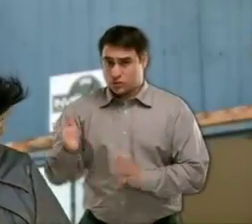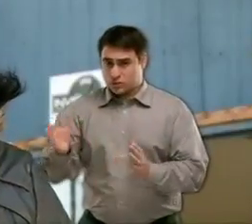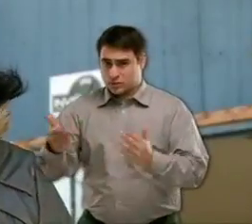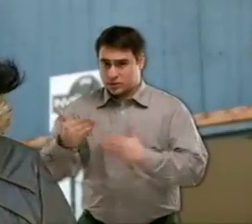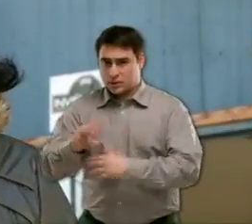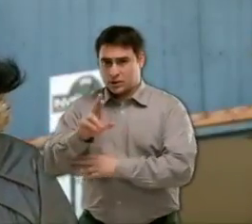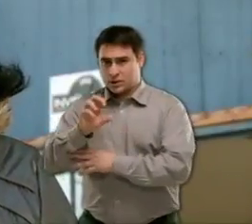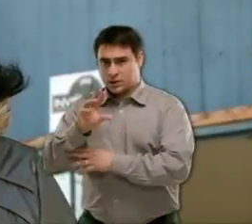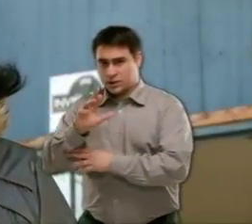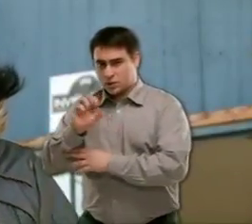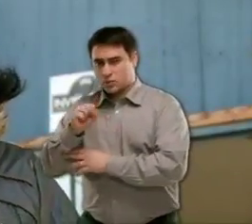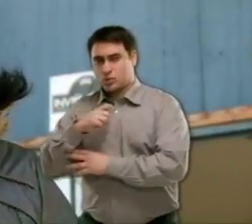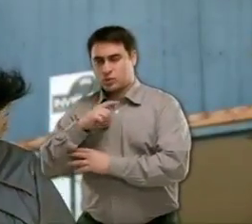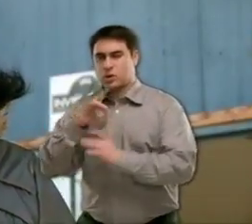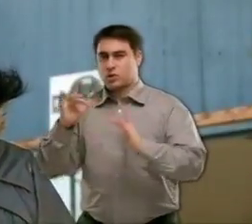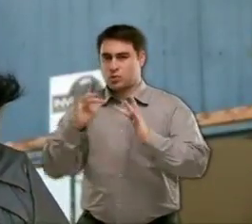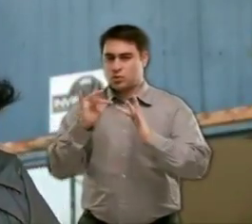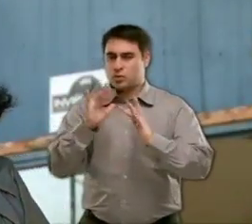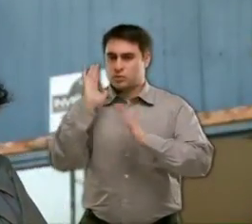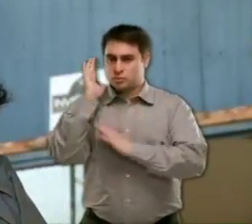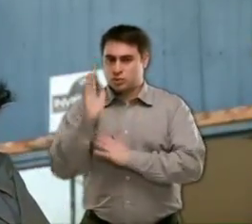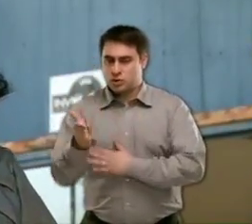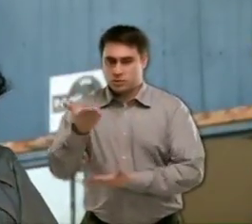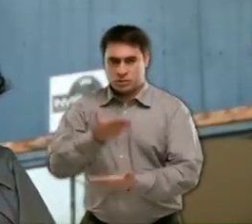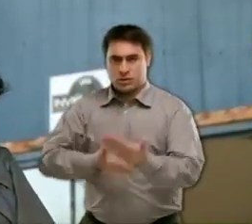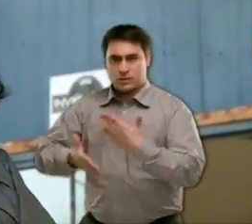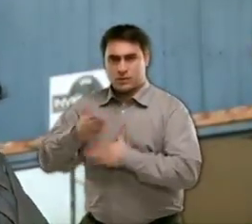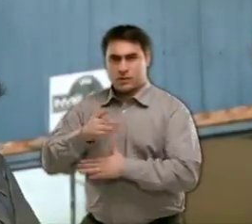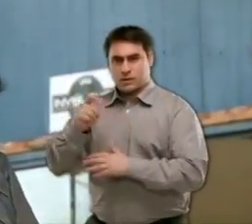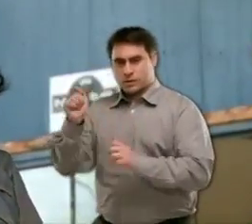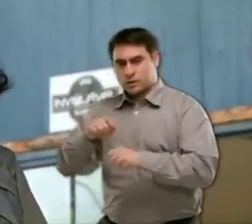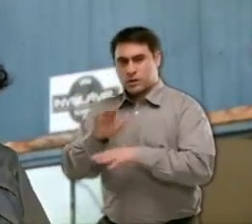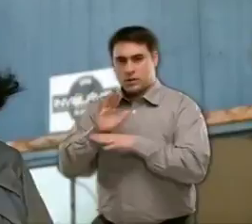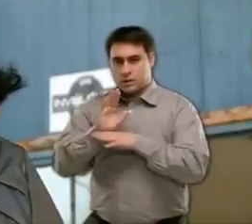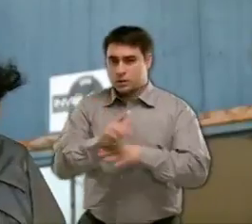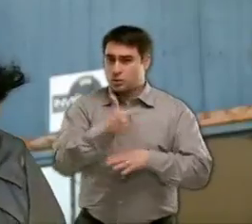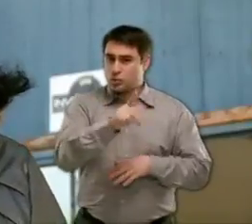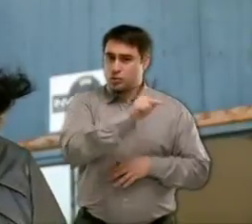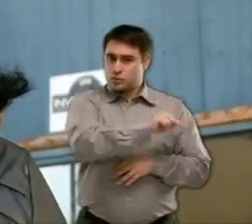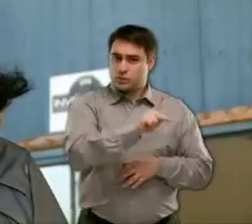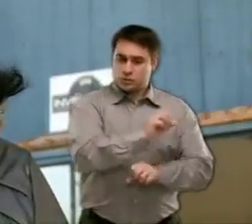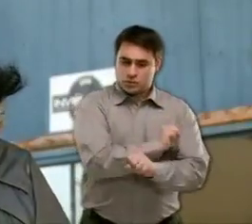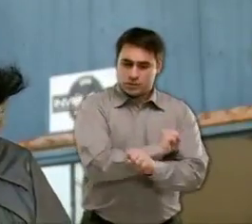we also support the morning shift teachers with their classes,